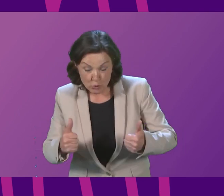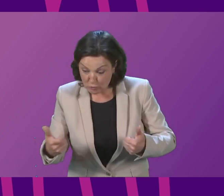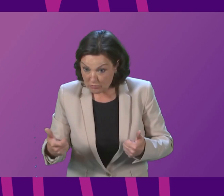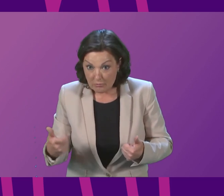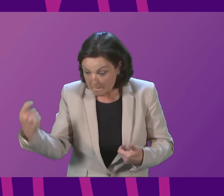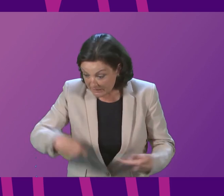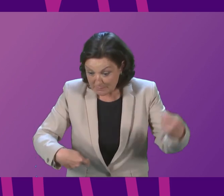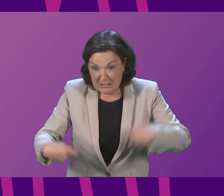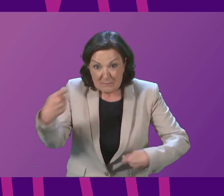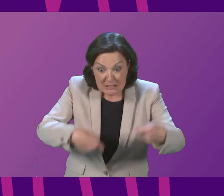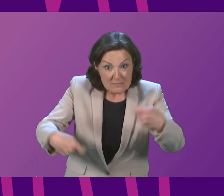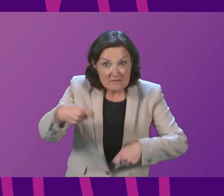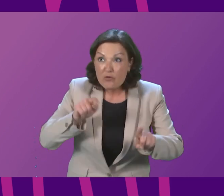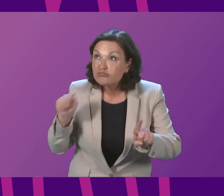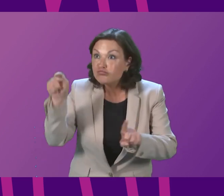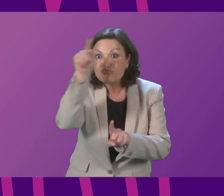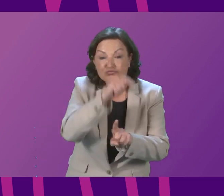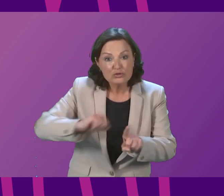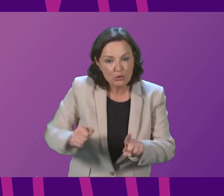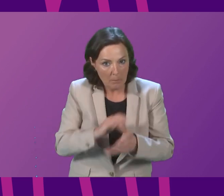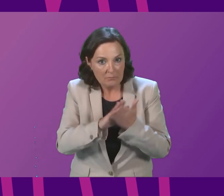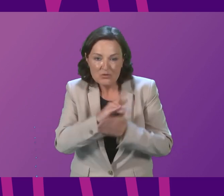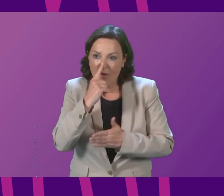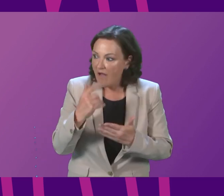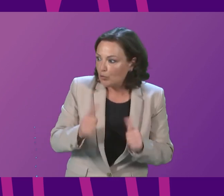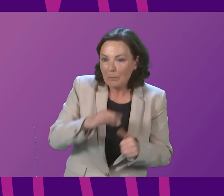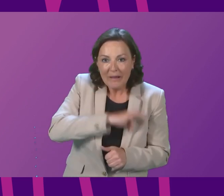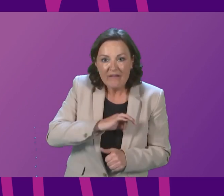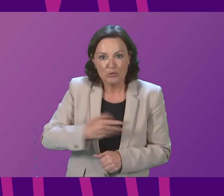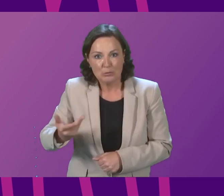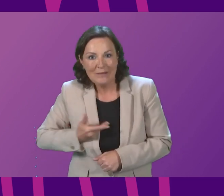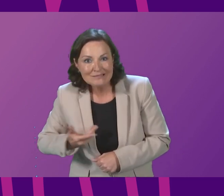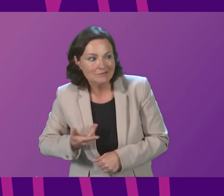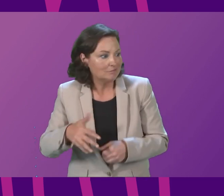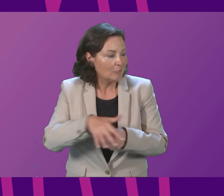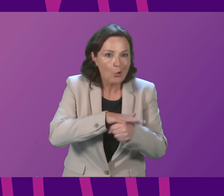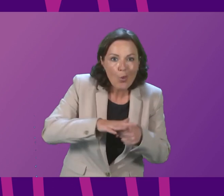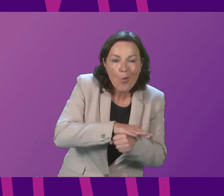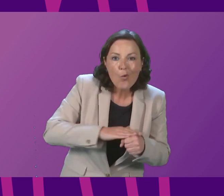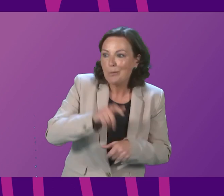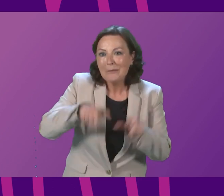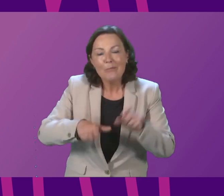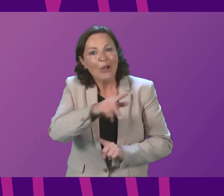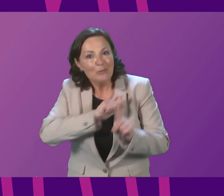plans that will bring real benefits to Scottish businesses, workers and communities and that will have a positive and lasting impact on Scotland’s economy.